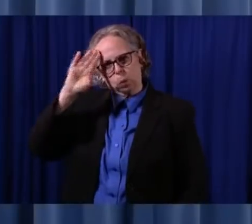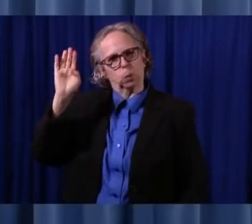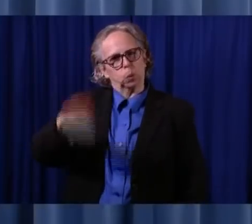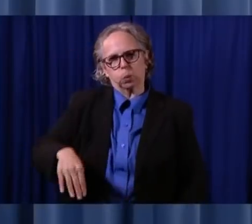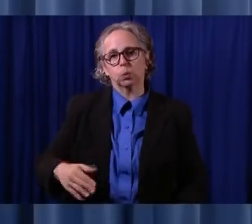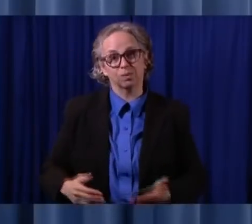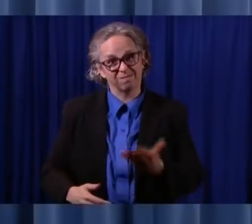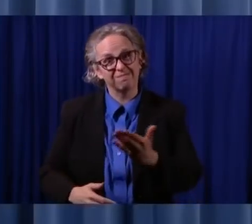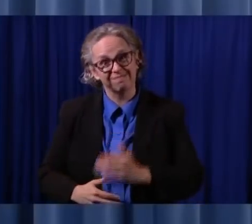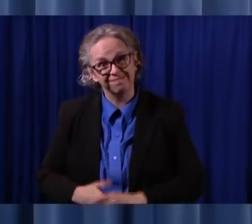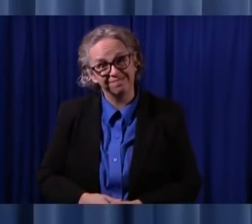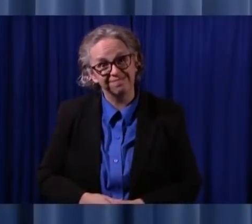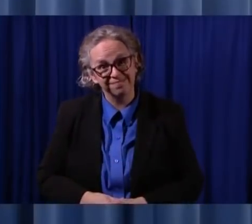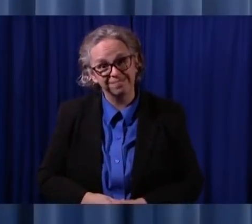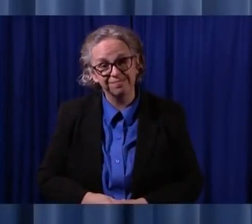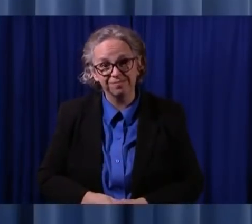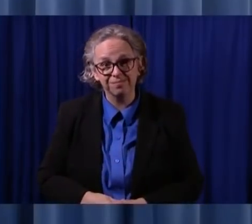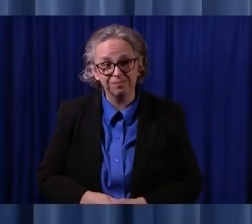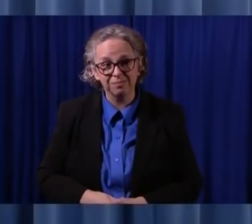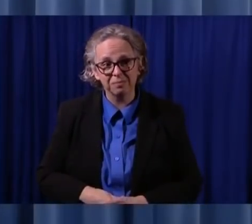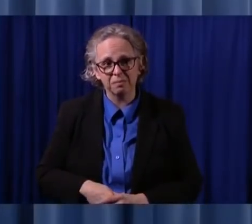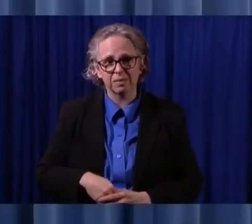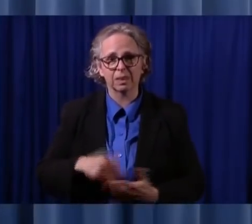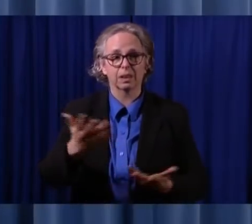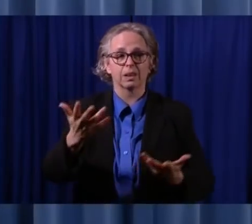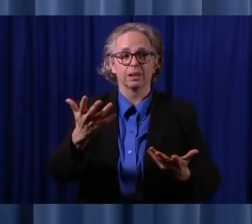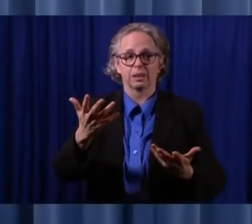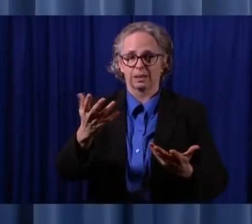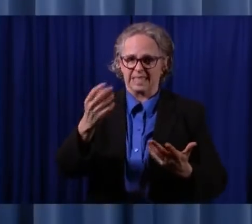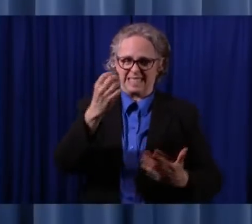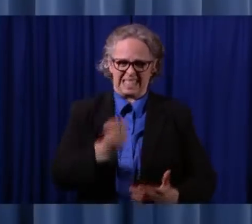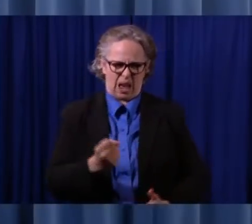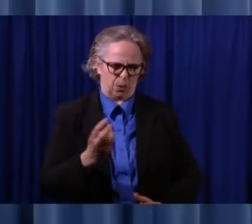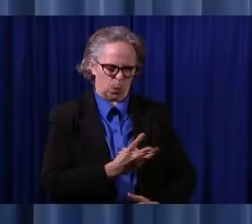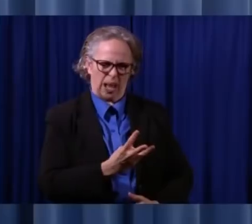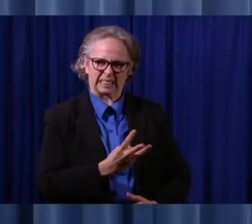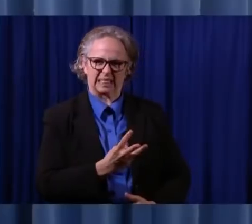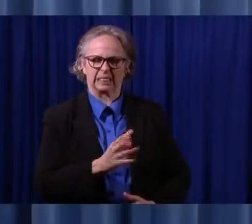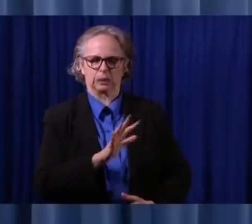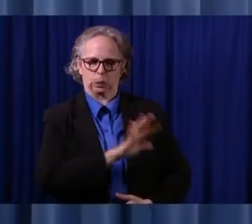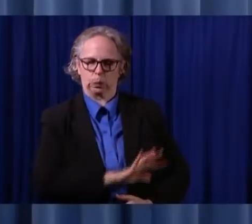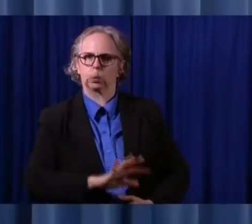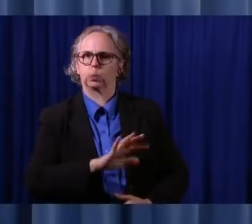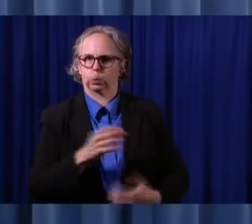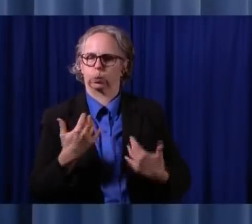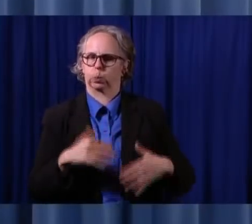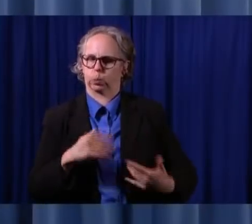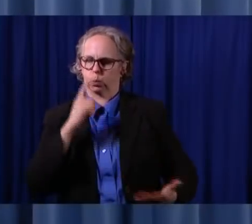AT DIFFERENT TIMES, AND PROBABLY DIFFERENT PARTS OF THE STATE. WE DON'T KNOW.